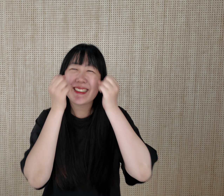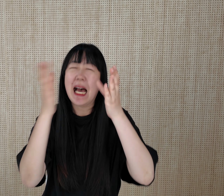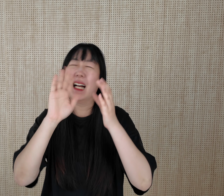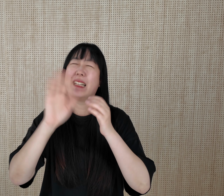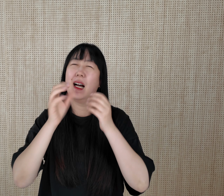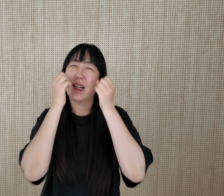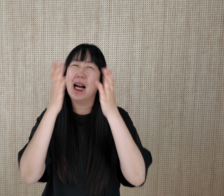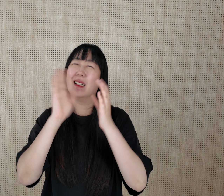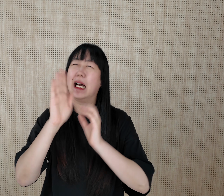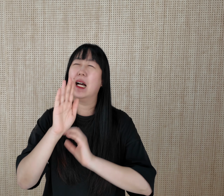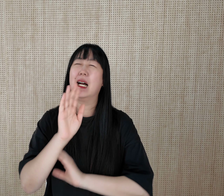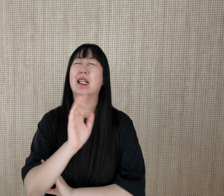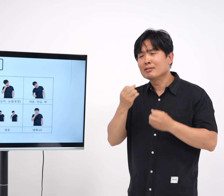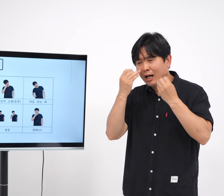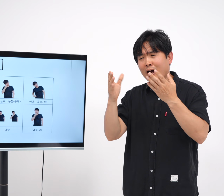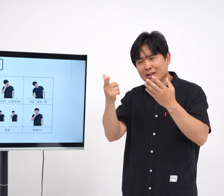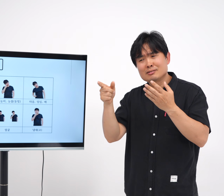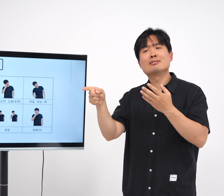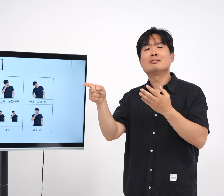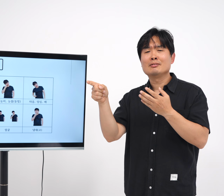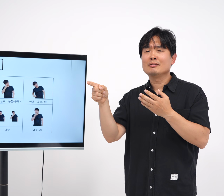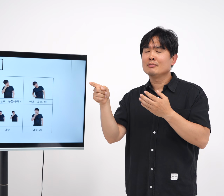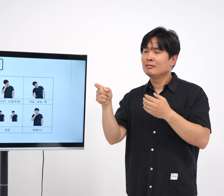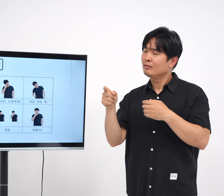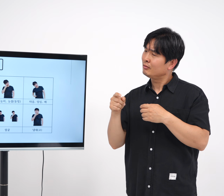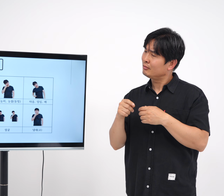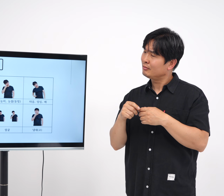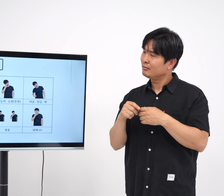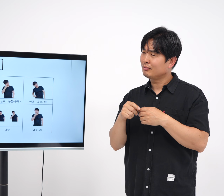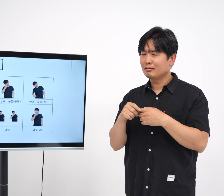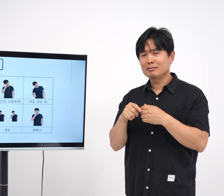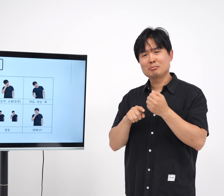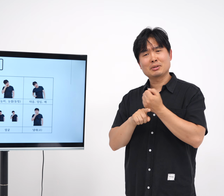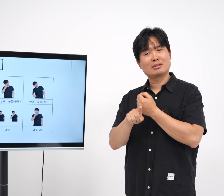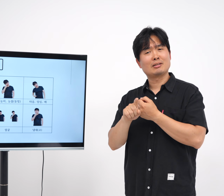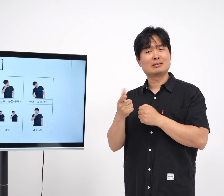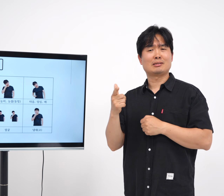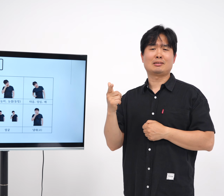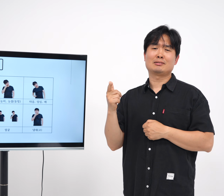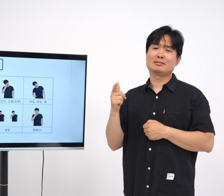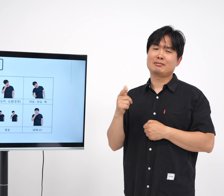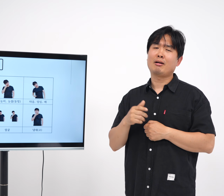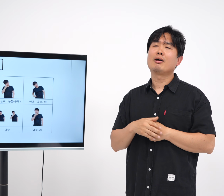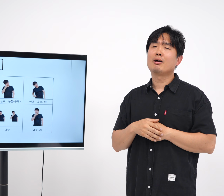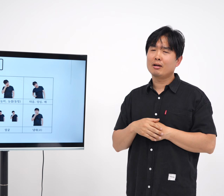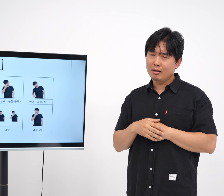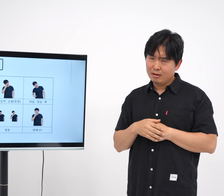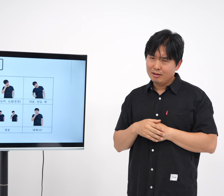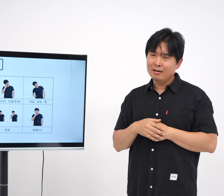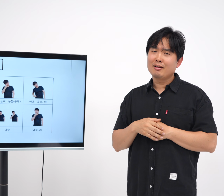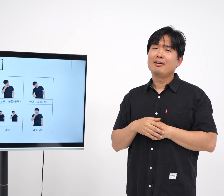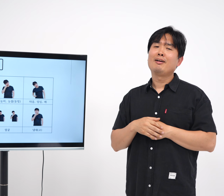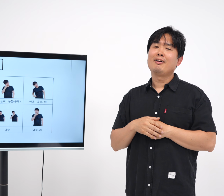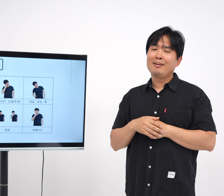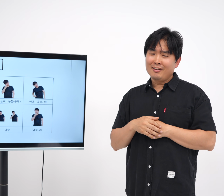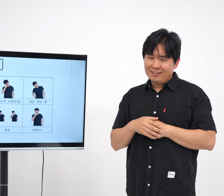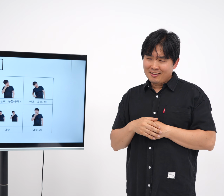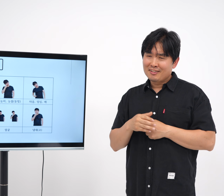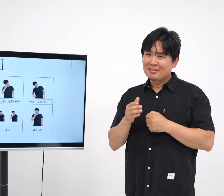Yes, it's not new. It's not a new meaning,